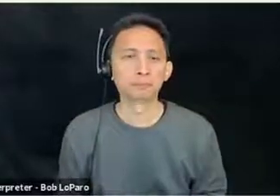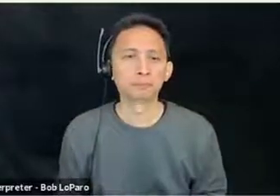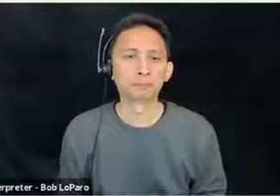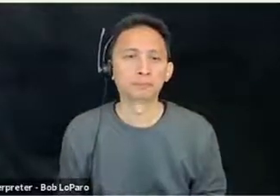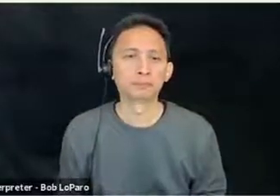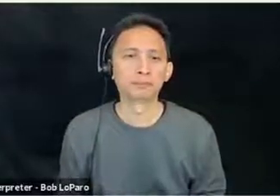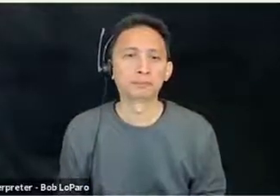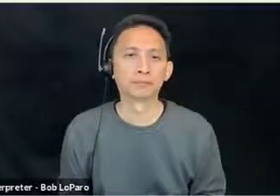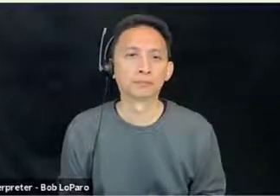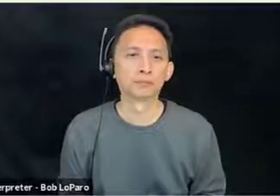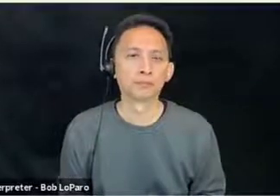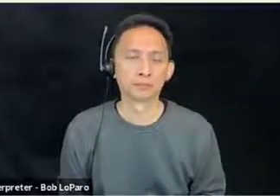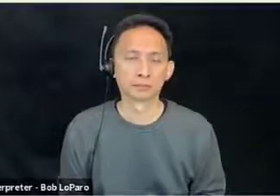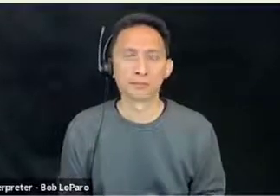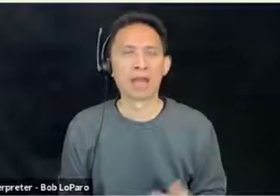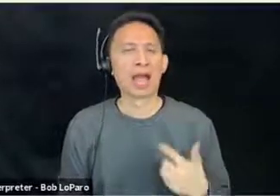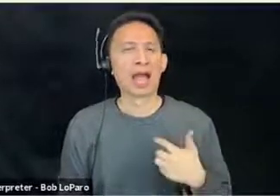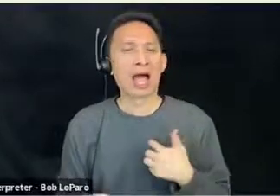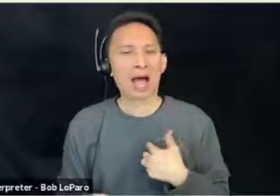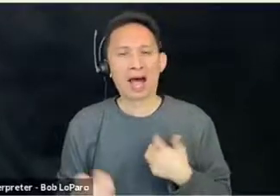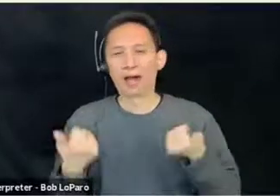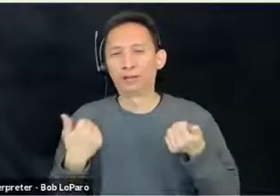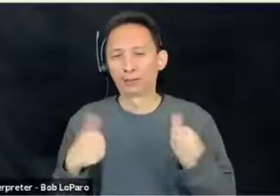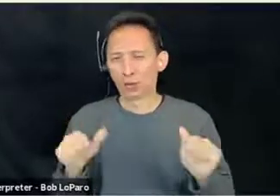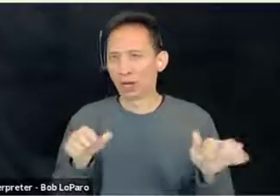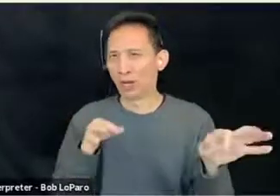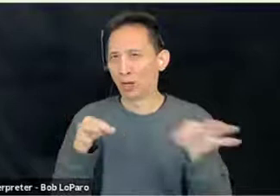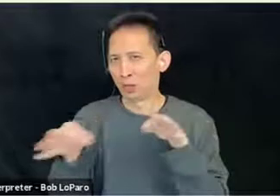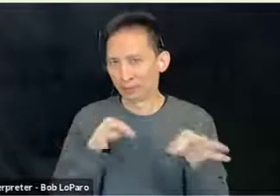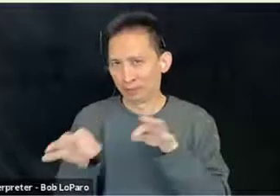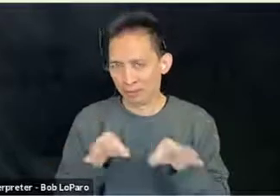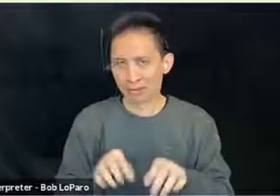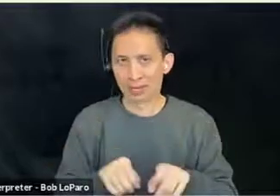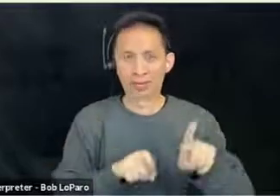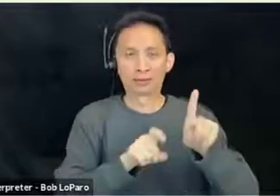So, I'll continue explaining this, I hope it will make sense,